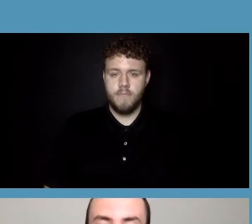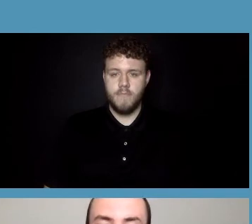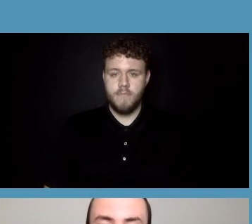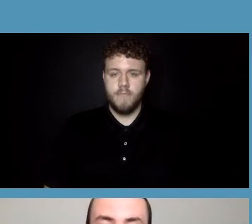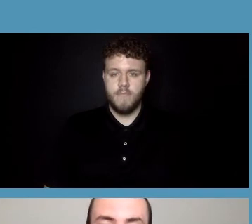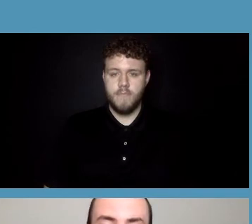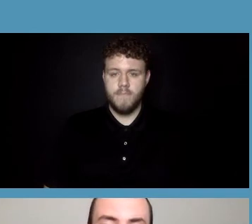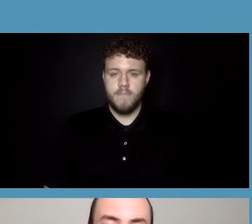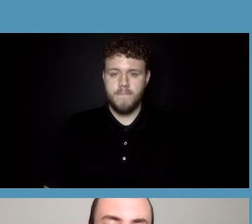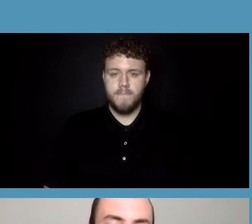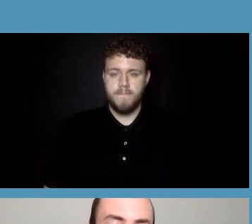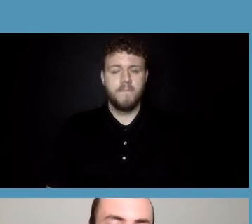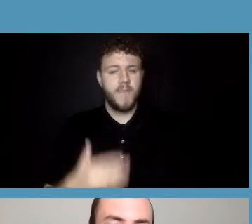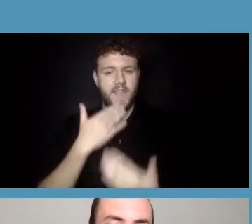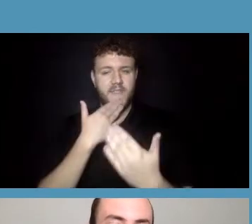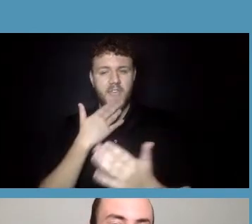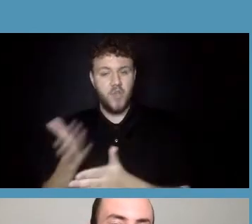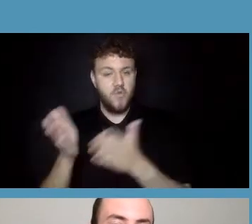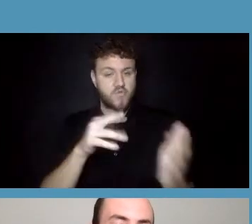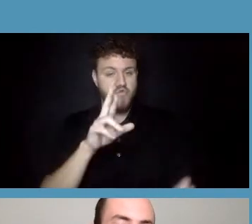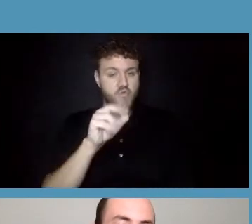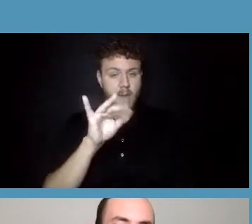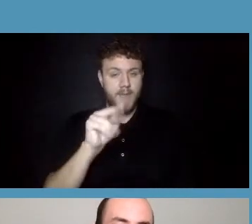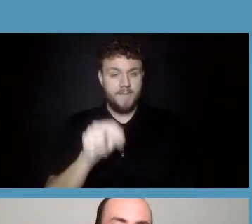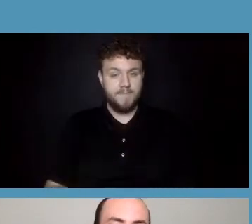Thank you. And Robin?